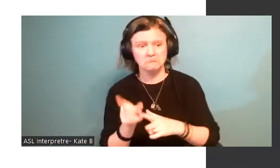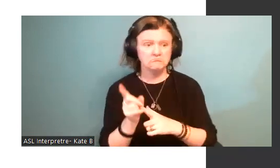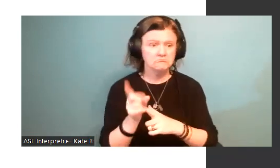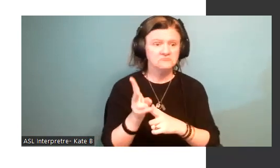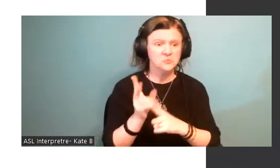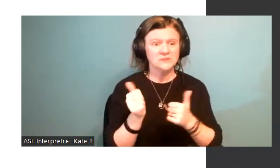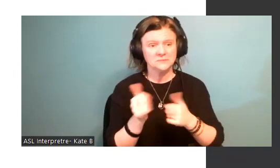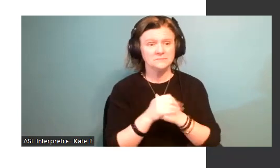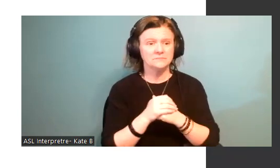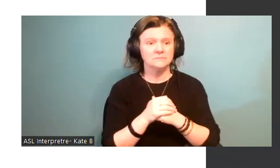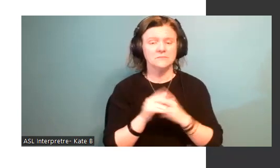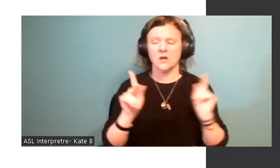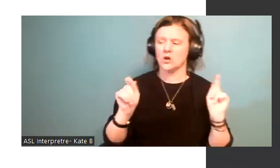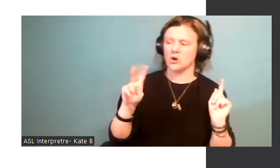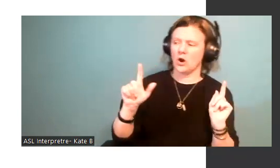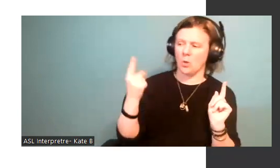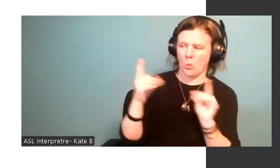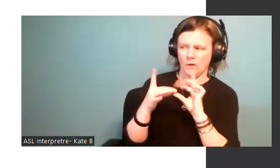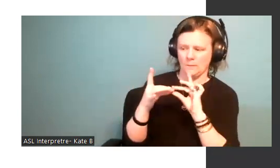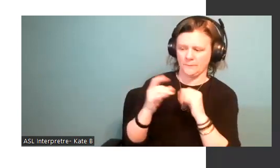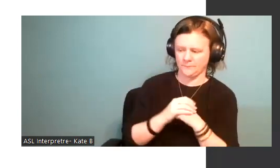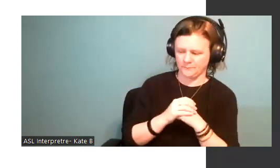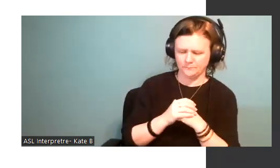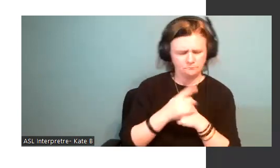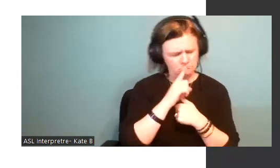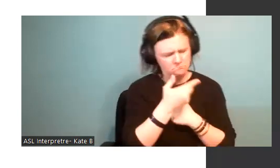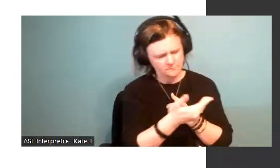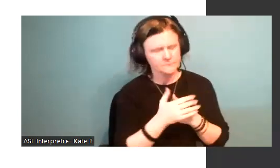interpret it. If there are other questions,